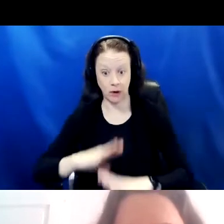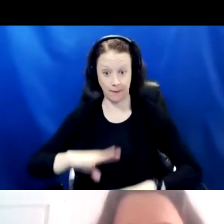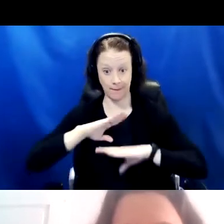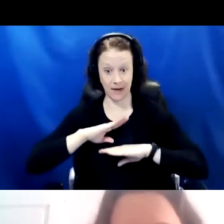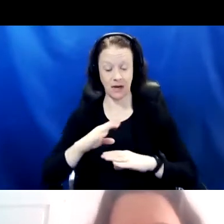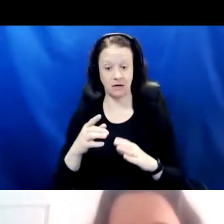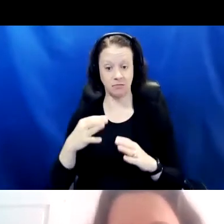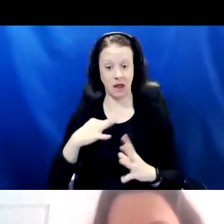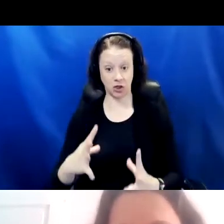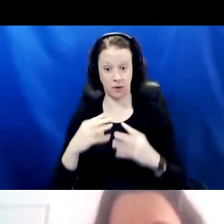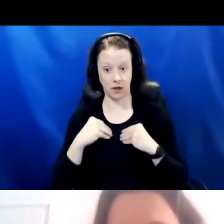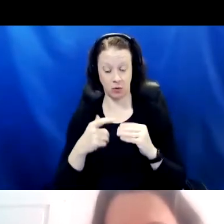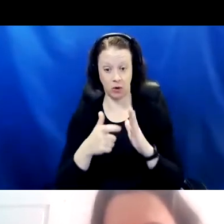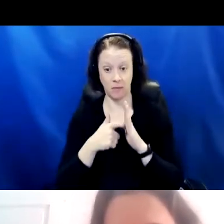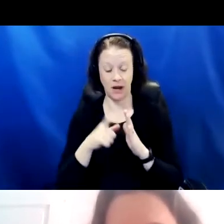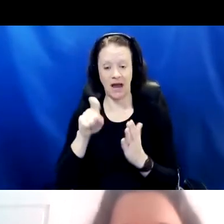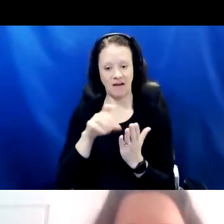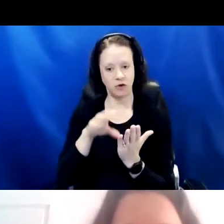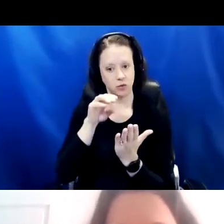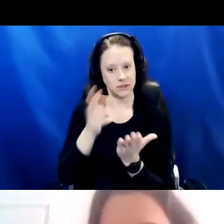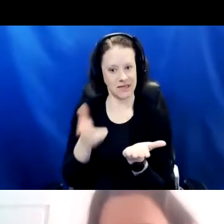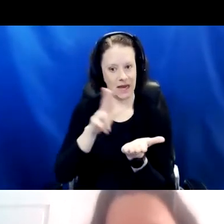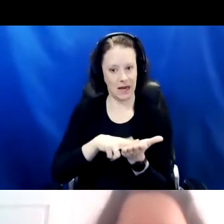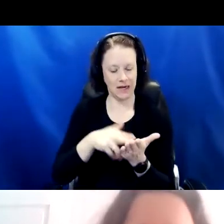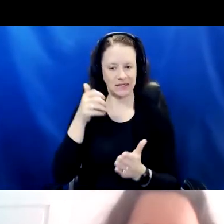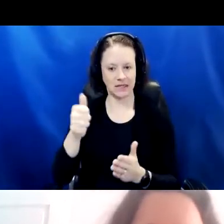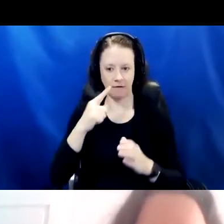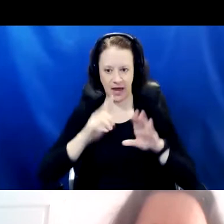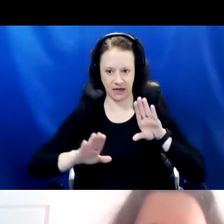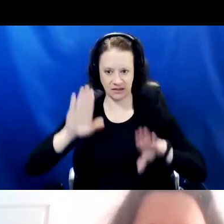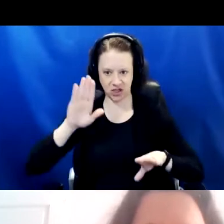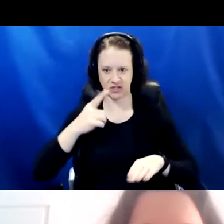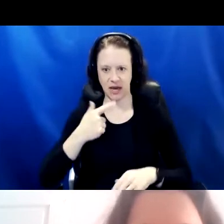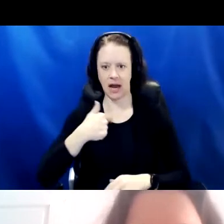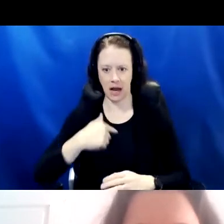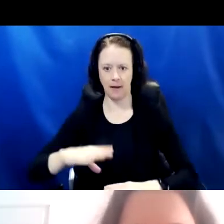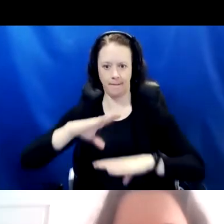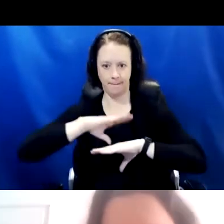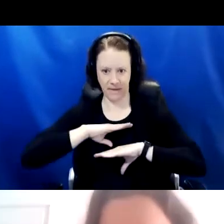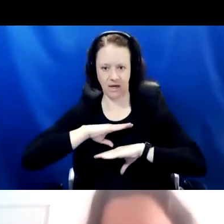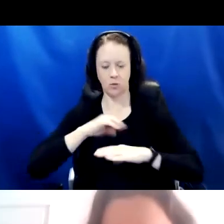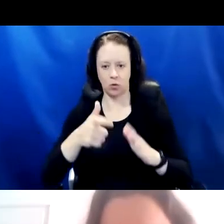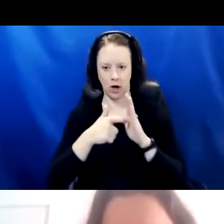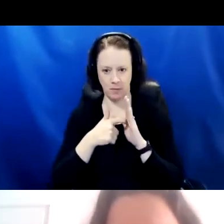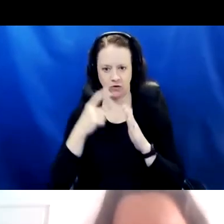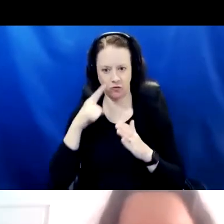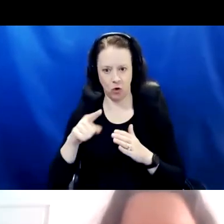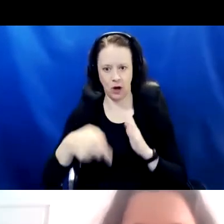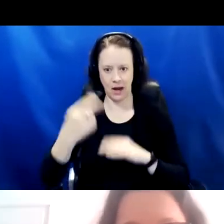to sign a self-attestation that they meet the criteria for high risk medical conditions or disabilities.